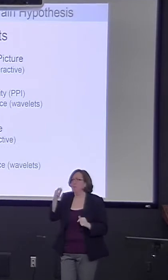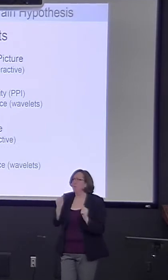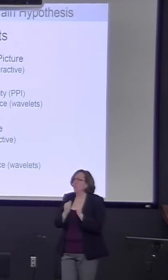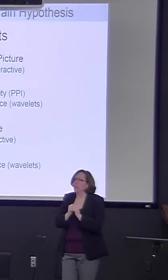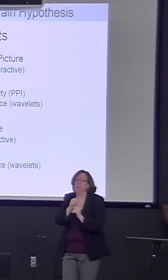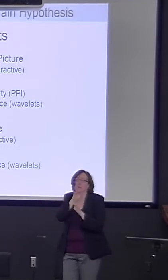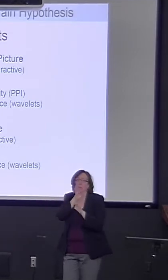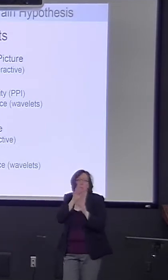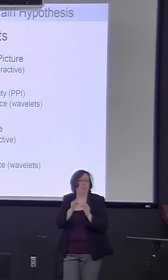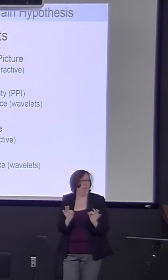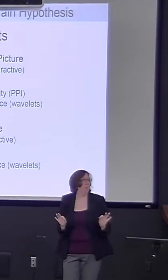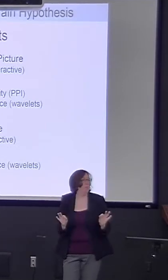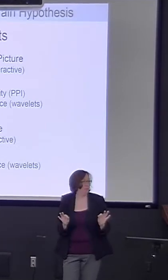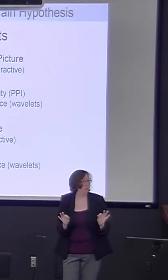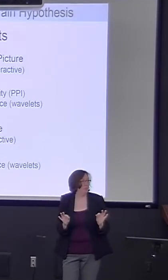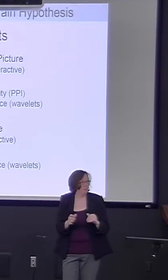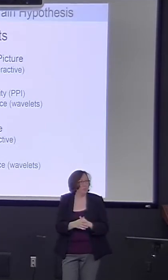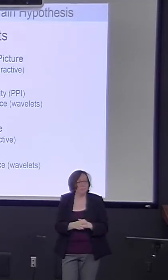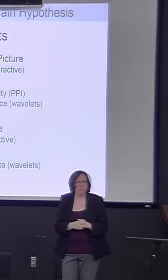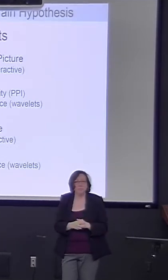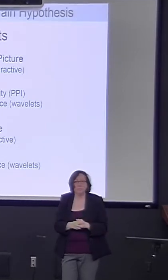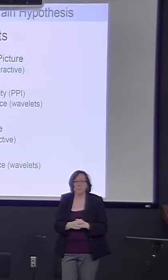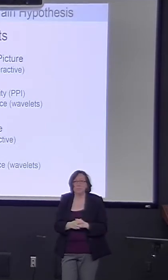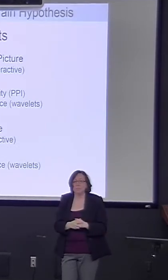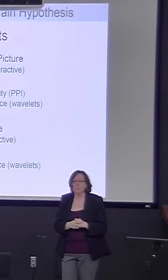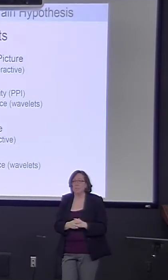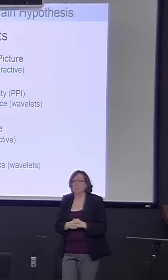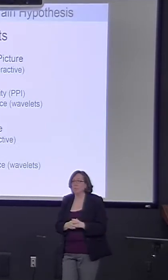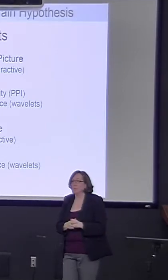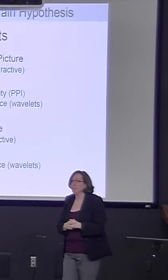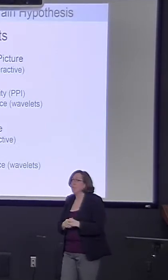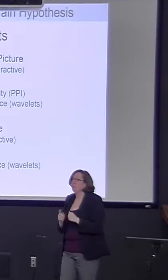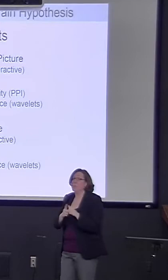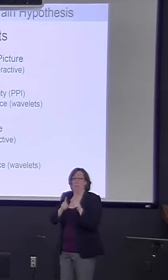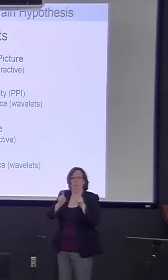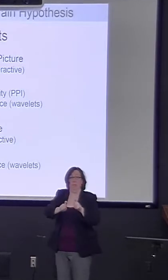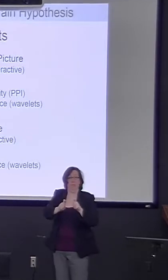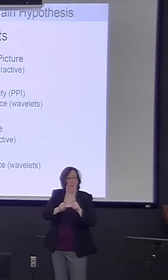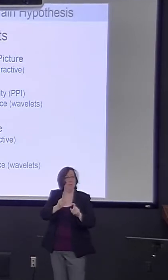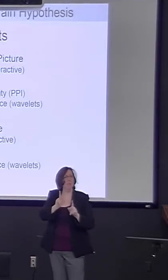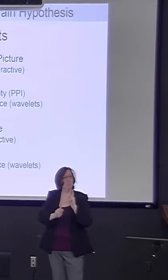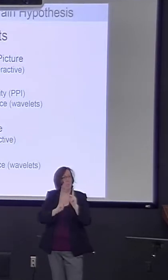So we're going to have a condition where people are engaged in an interactive dialogue,